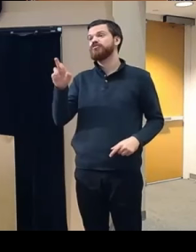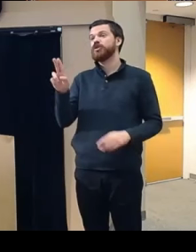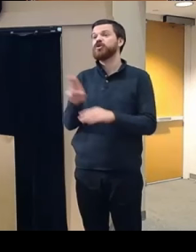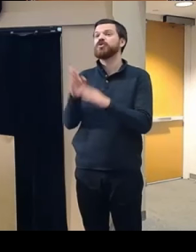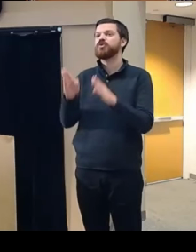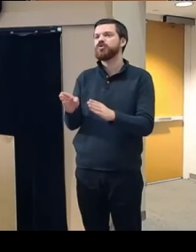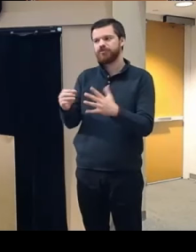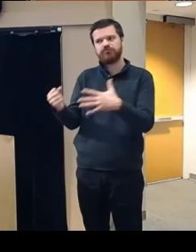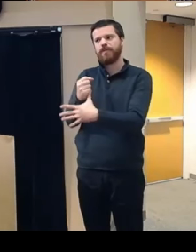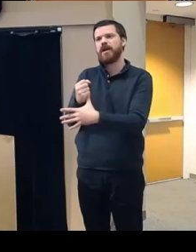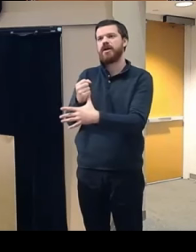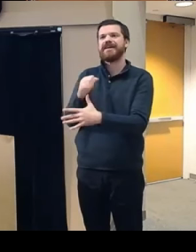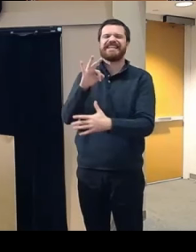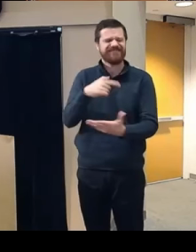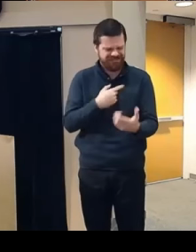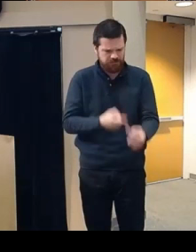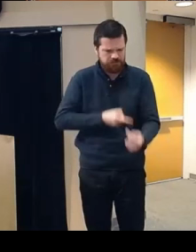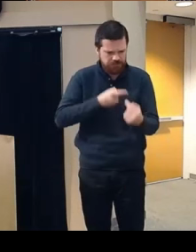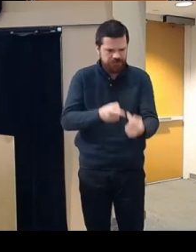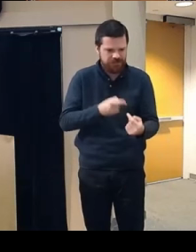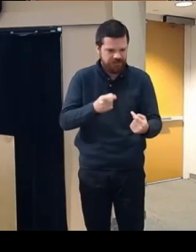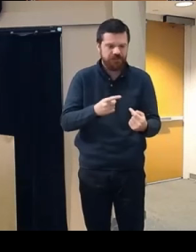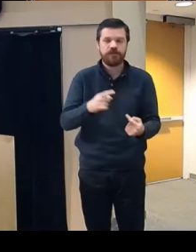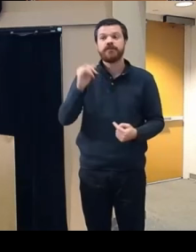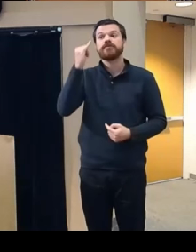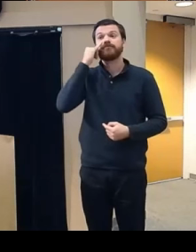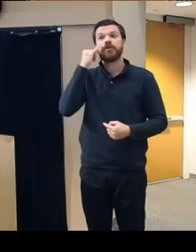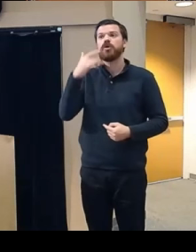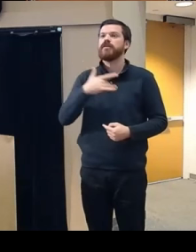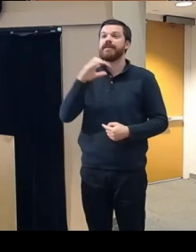primary people to go to if you need like you need someone at your elbow in CPAP because this is the